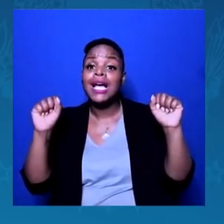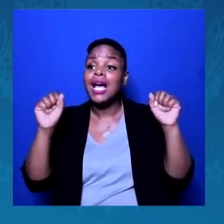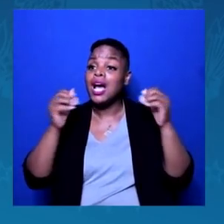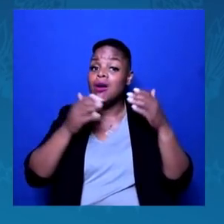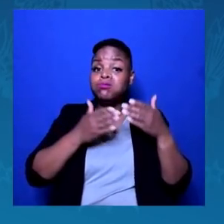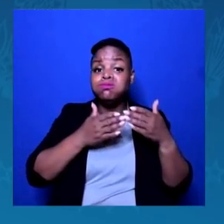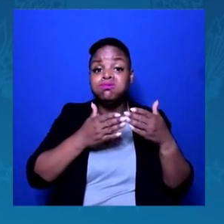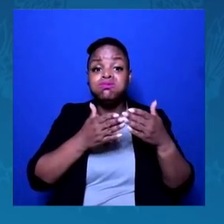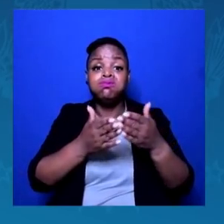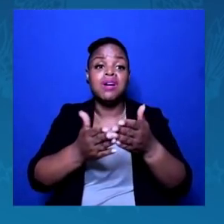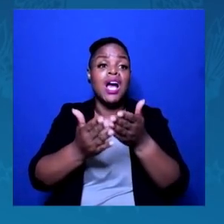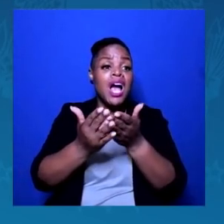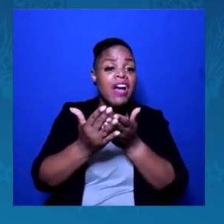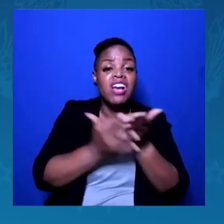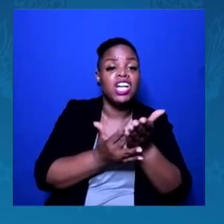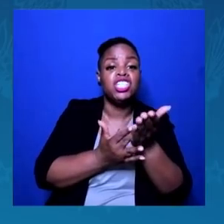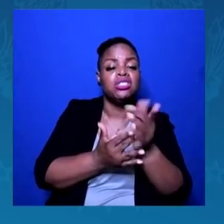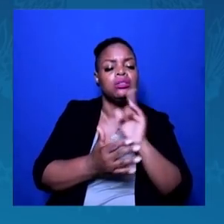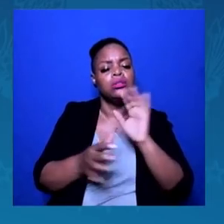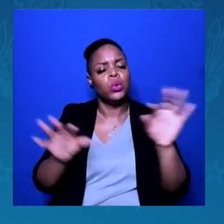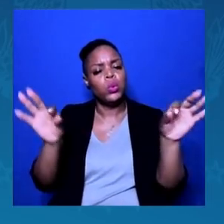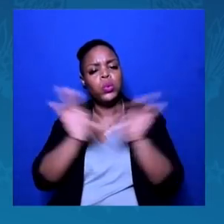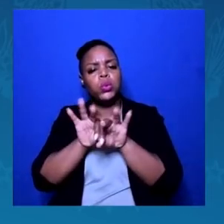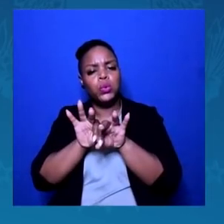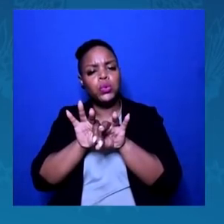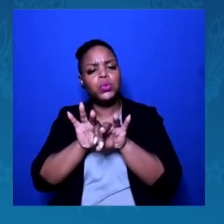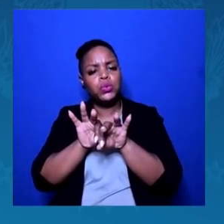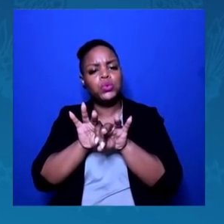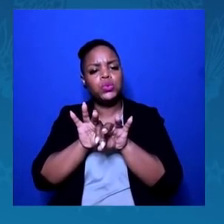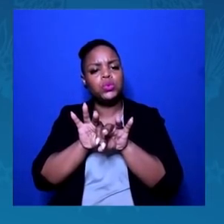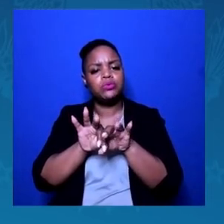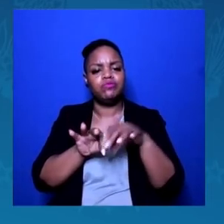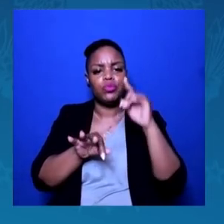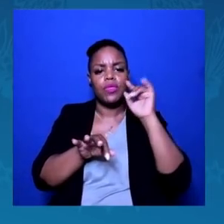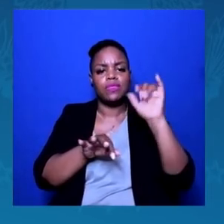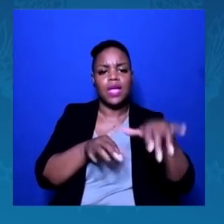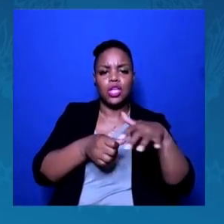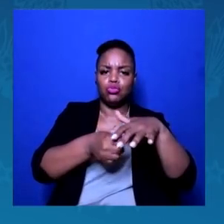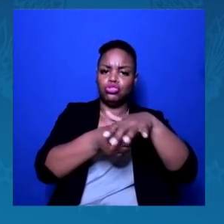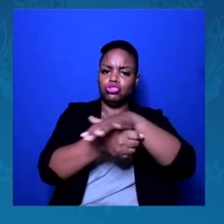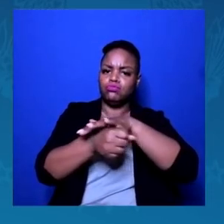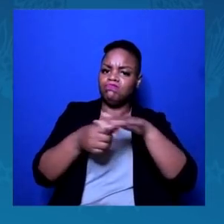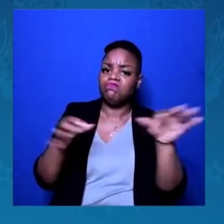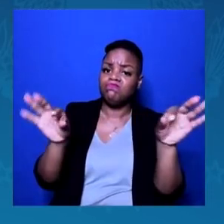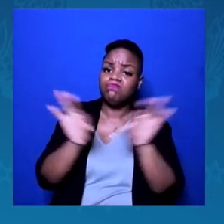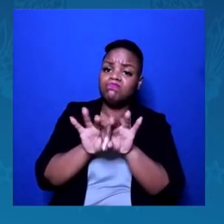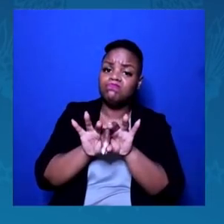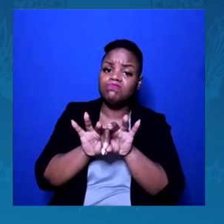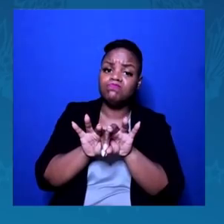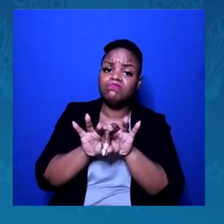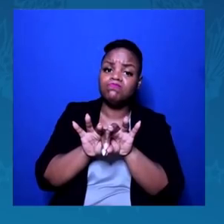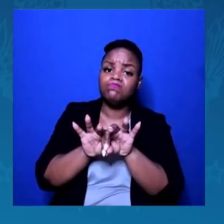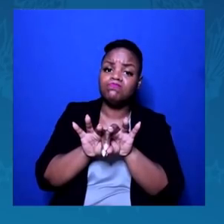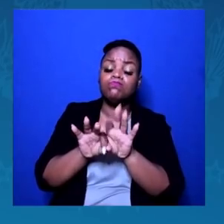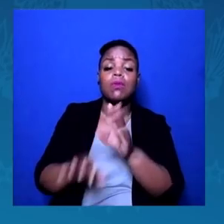I spoke of it both in Singapore and here in Vietnam. And we are going to continue to do what we can to make sure